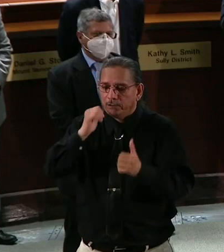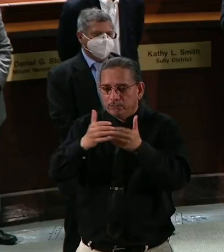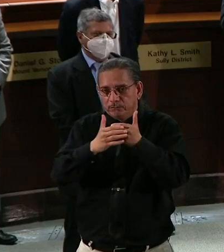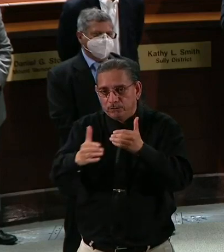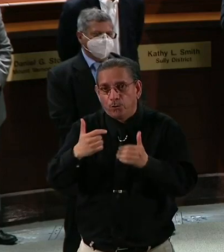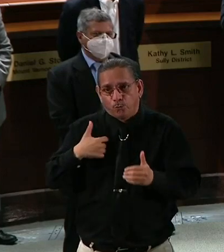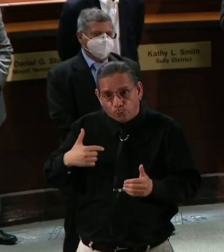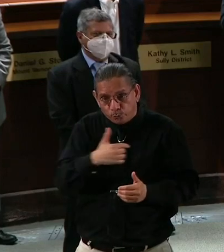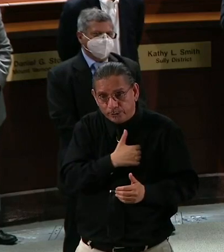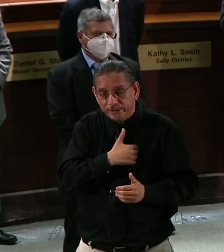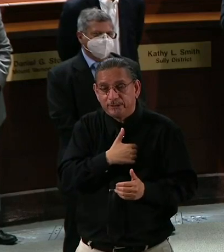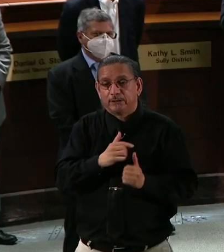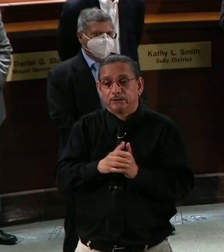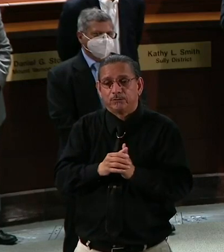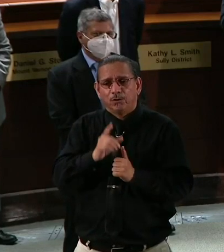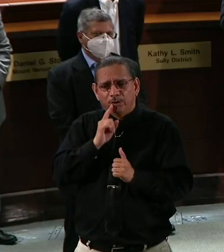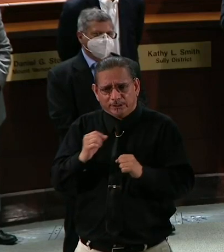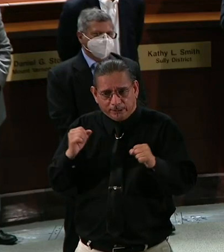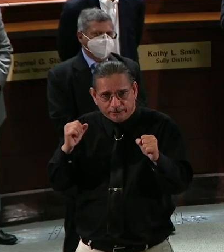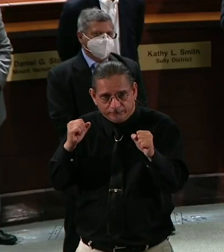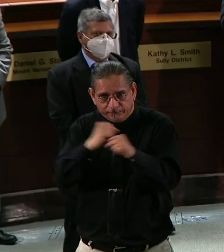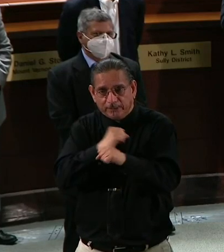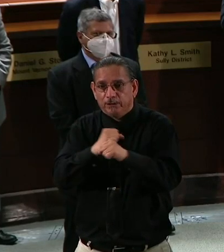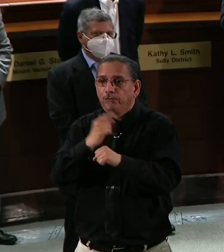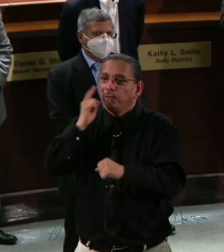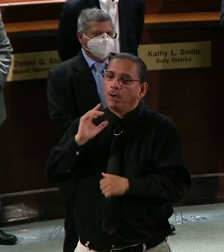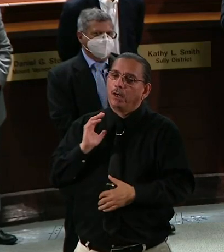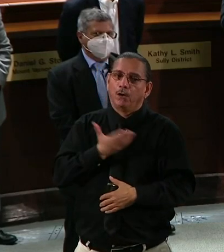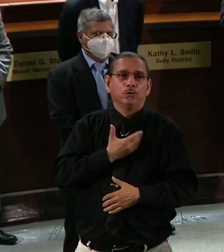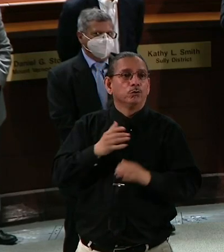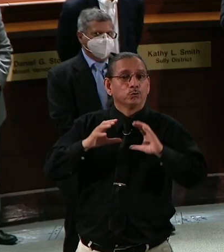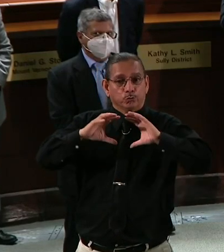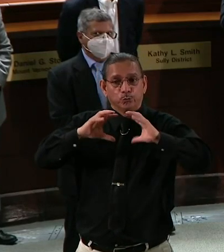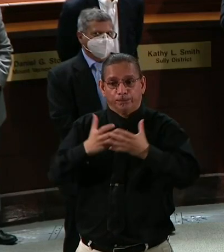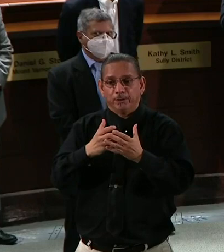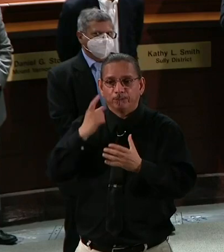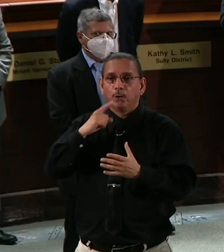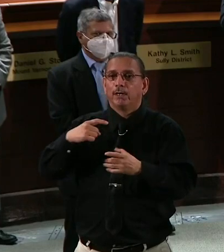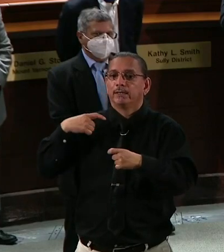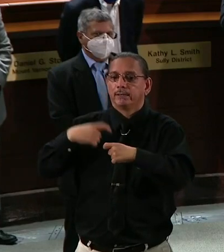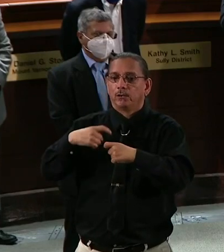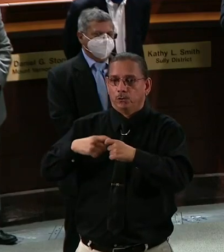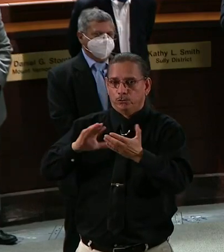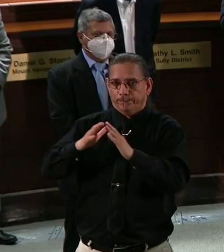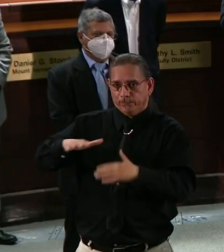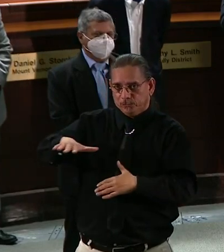ESSENTIAL ESSENTIAL. HELLO